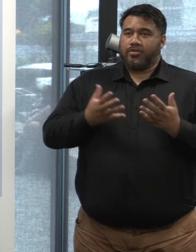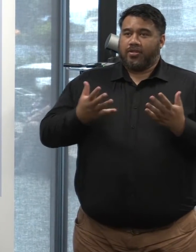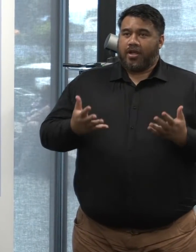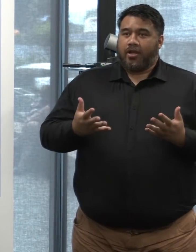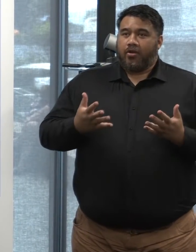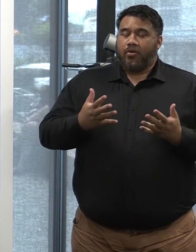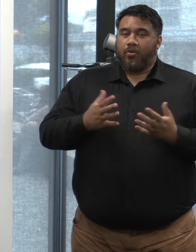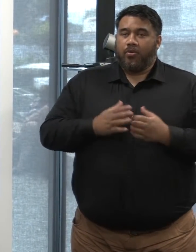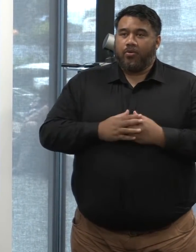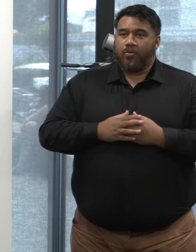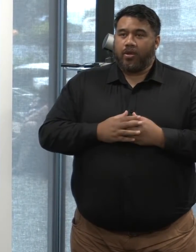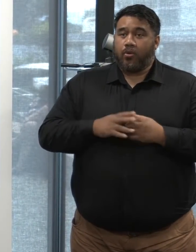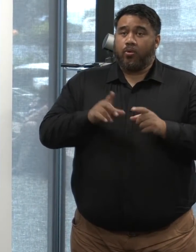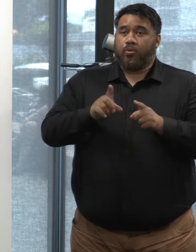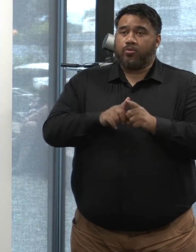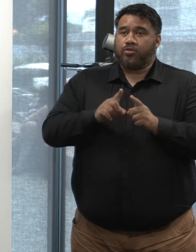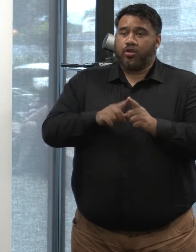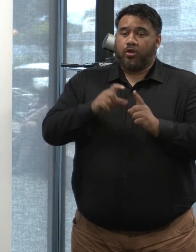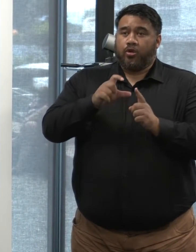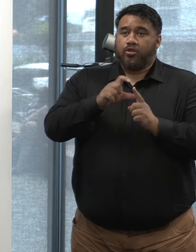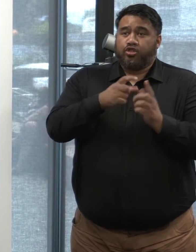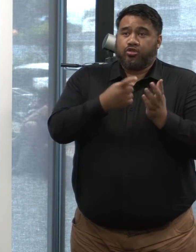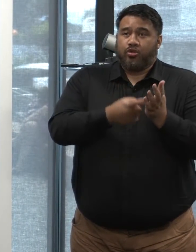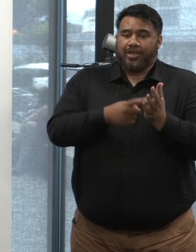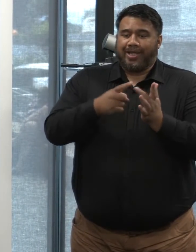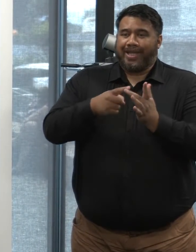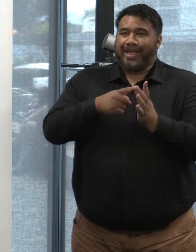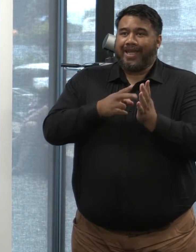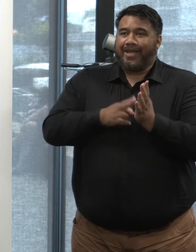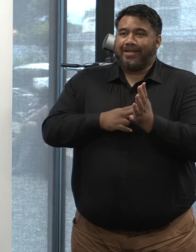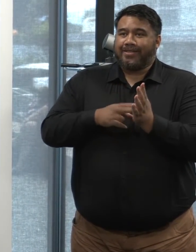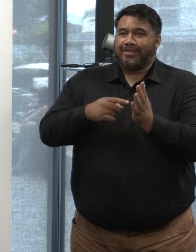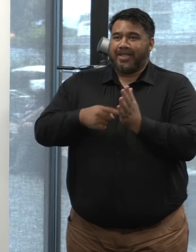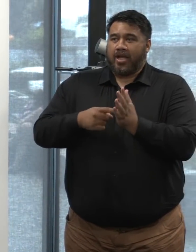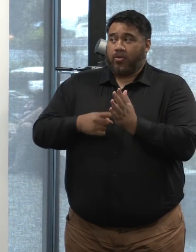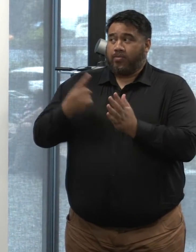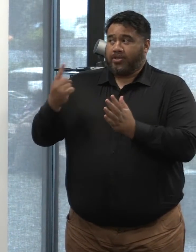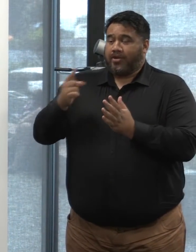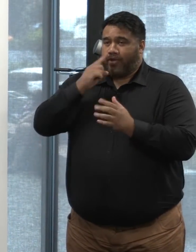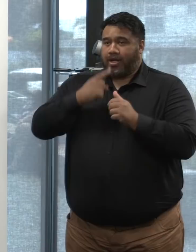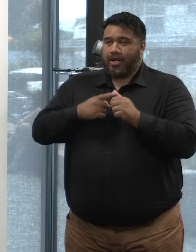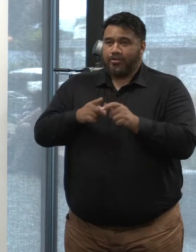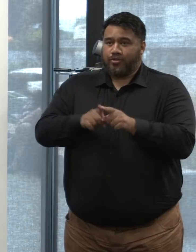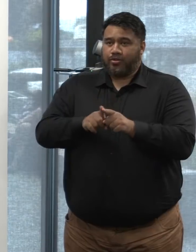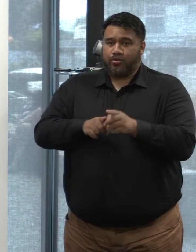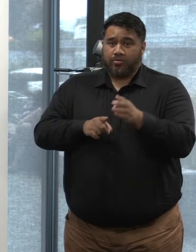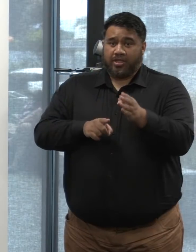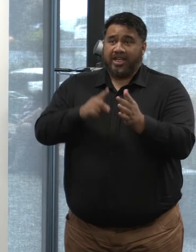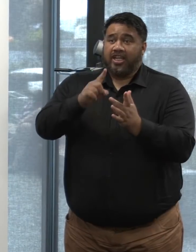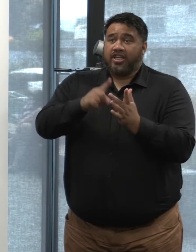Thank you, Dr Bloomfield. Now we will take questions.